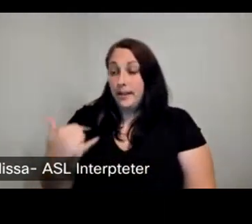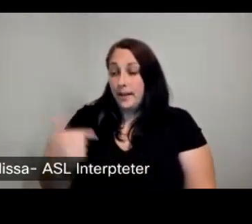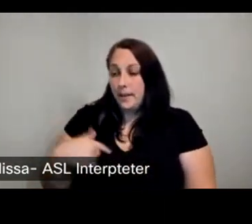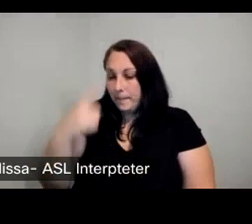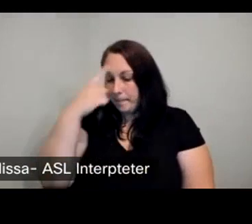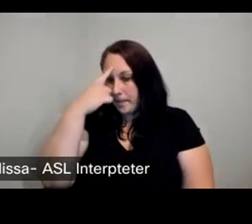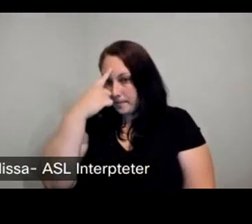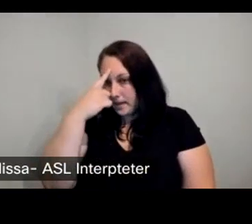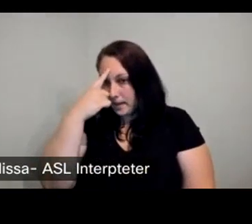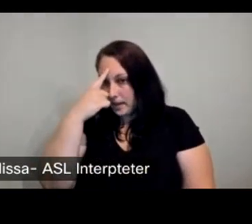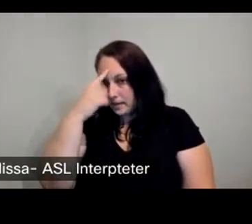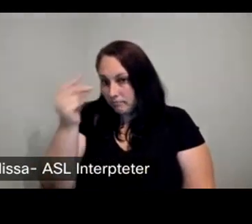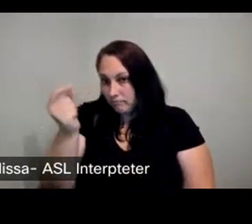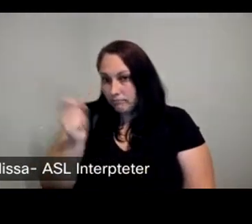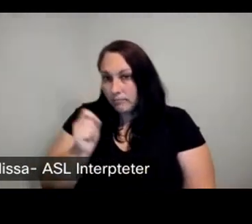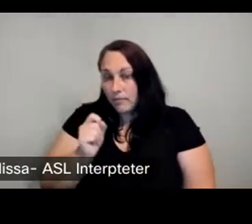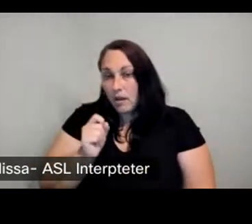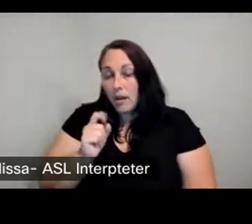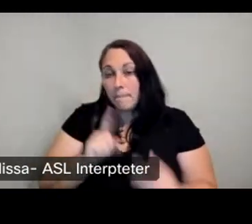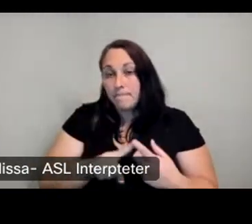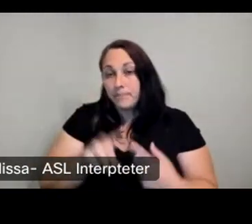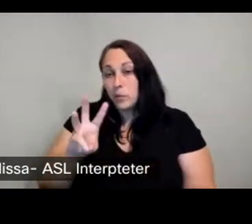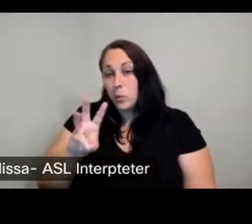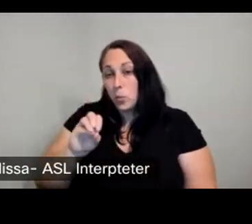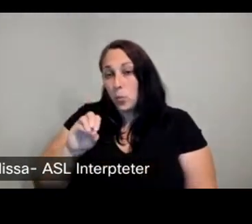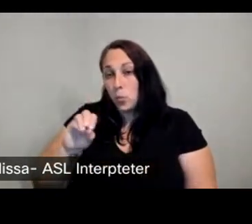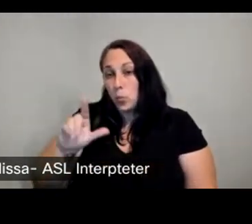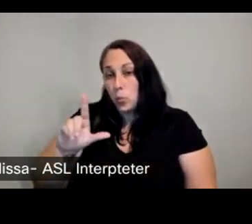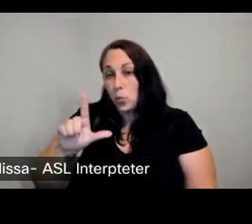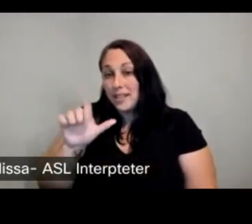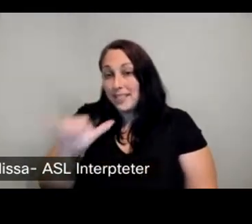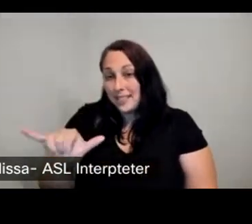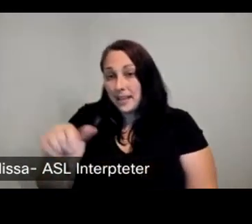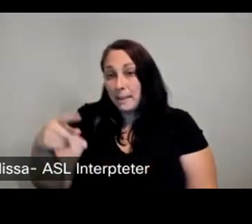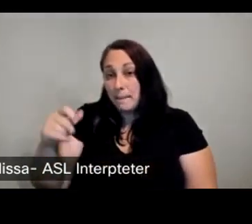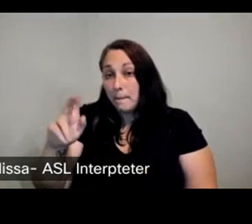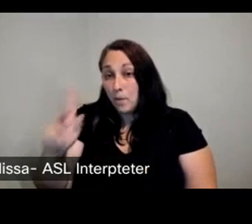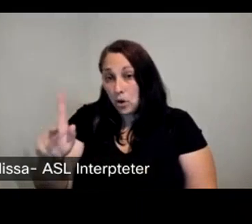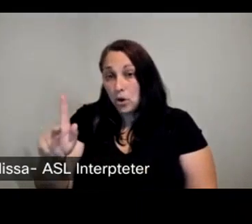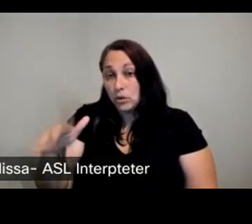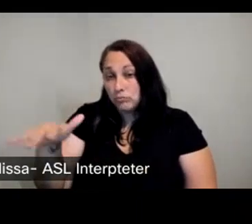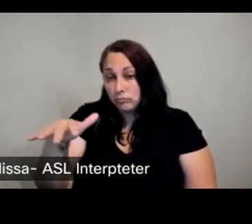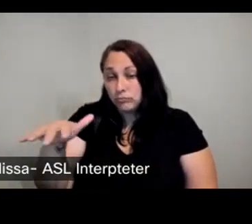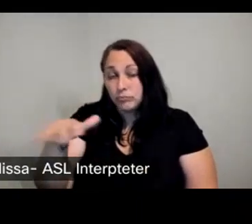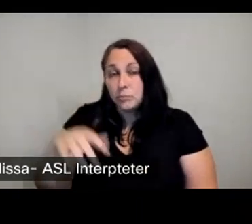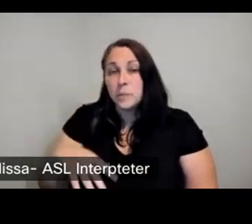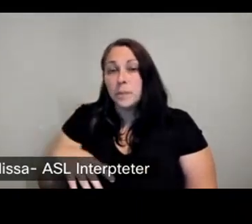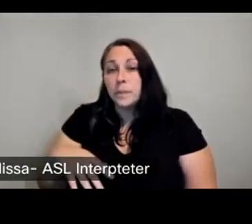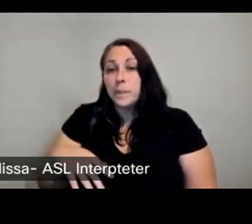the the Woodley Park at a smoker Route Around Woodley Park there hasn't been um modifications